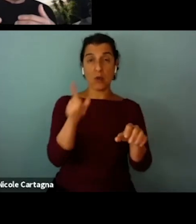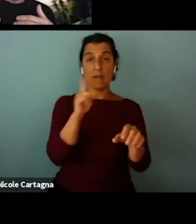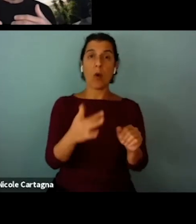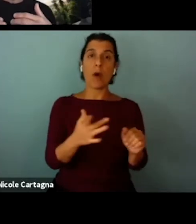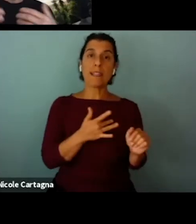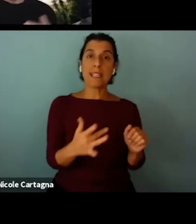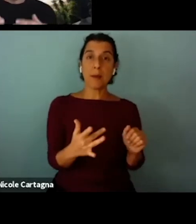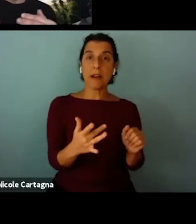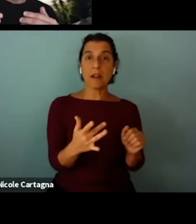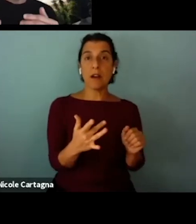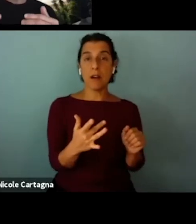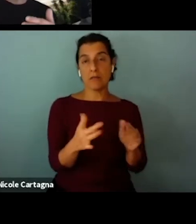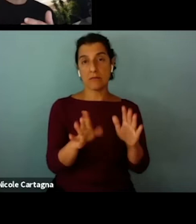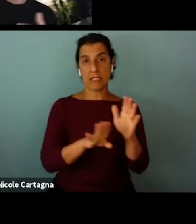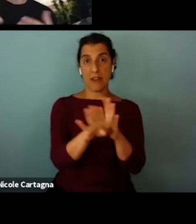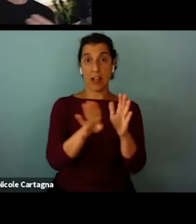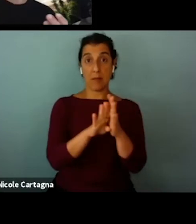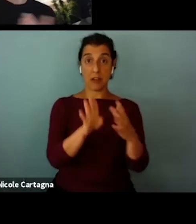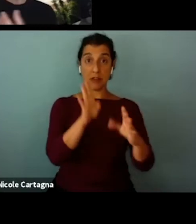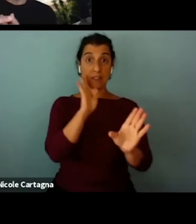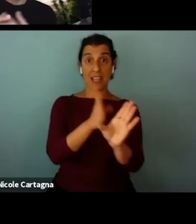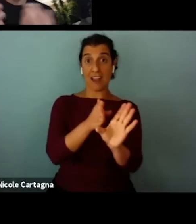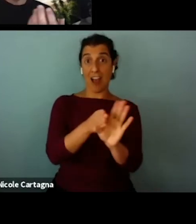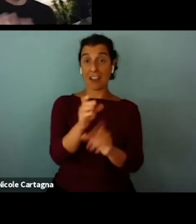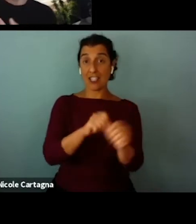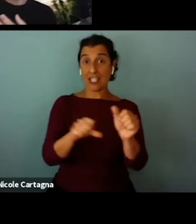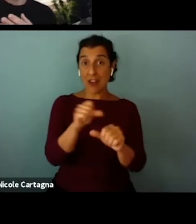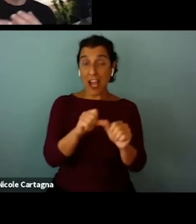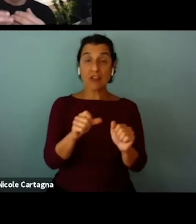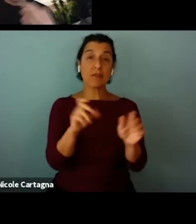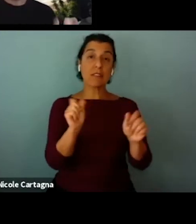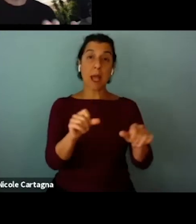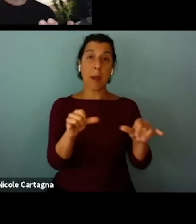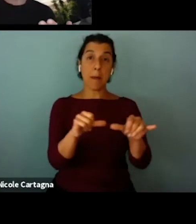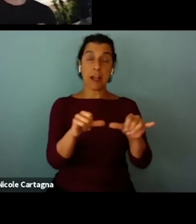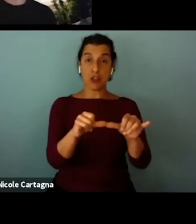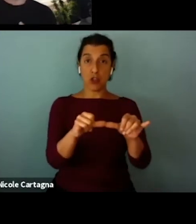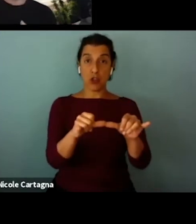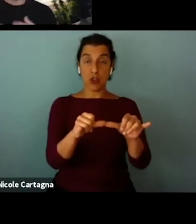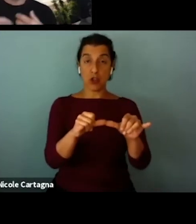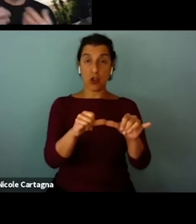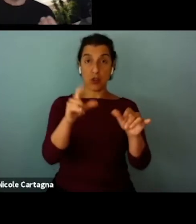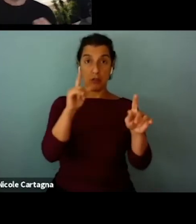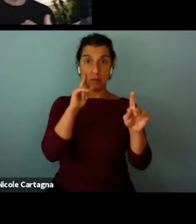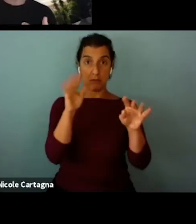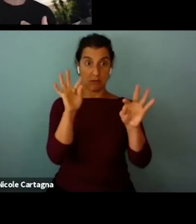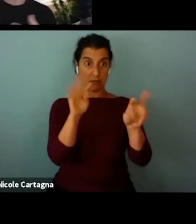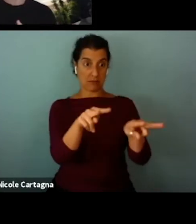um developmental psychology interaction so we can measure eye gaze we can measure facial expression